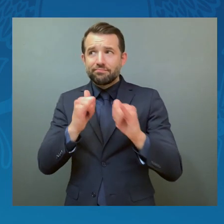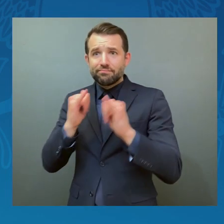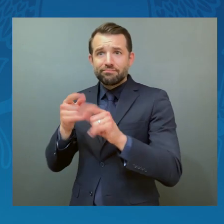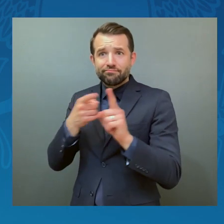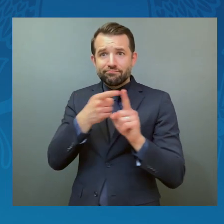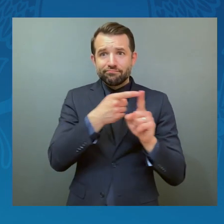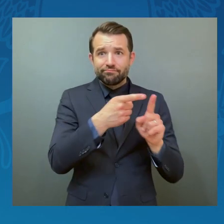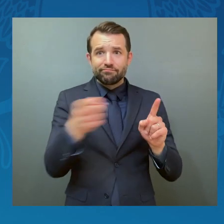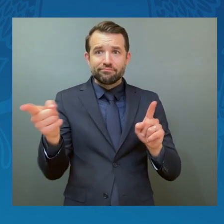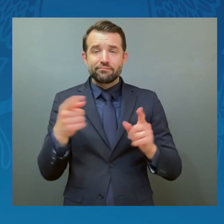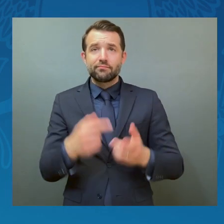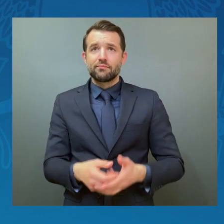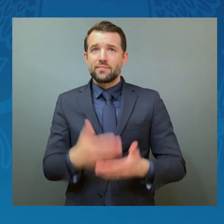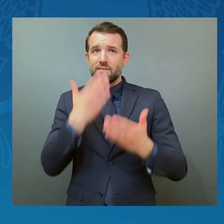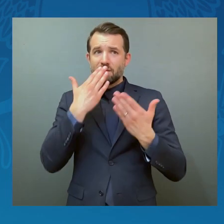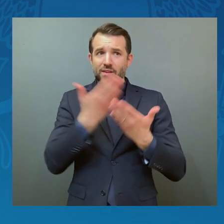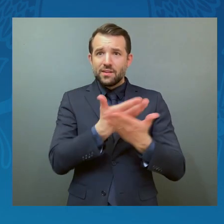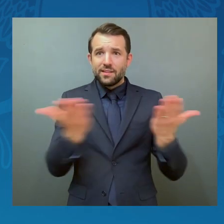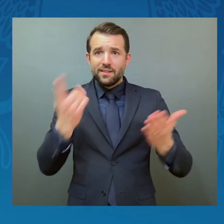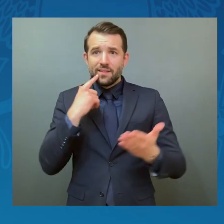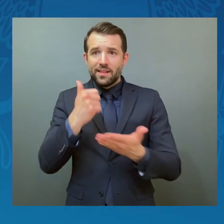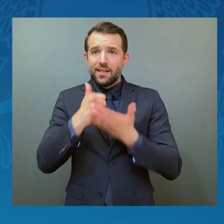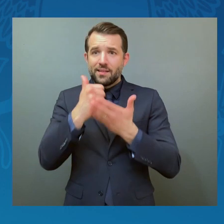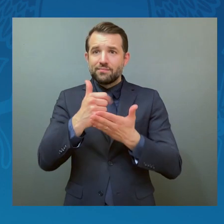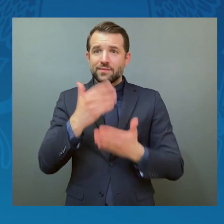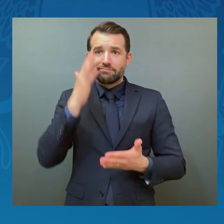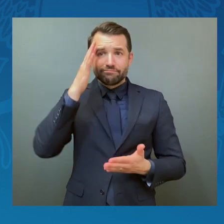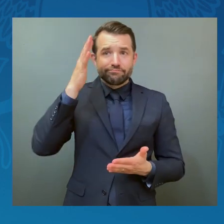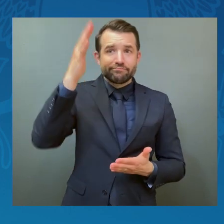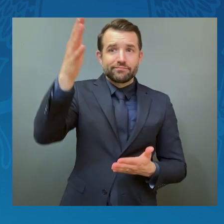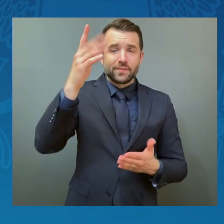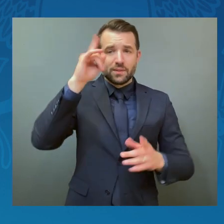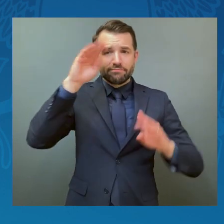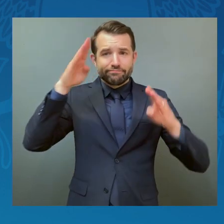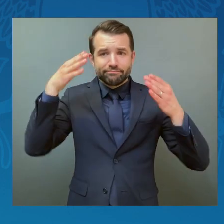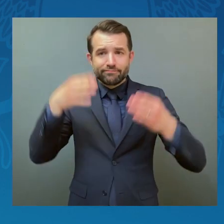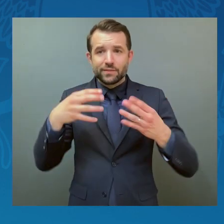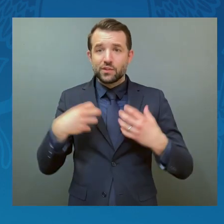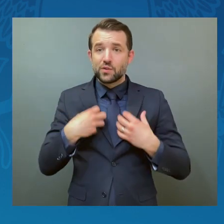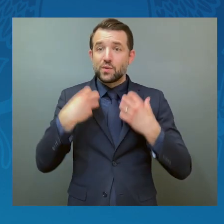so they can spend more time focused on their recovery than worrying on how they will pay their medical bills.